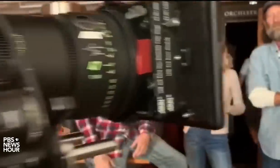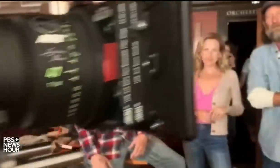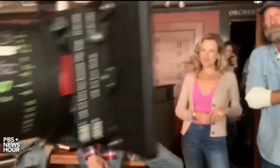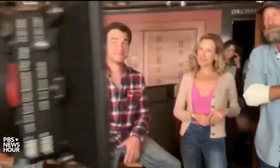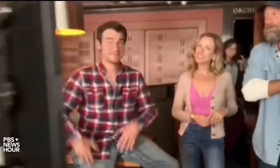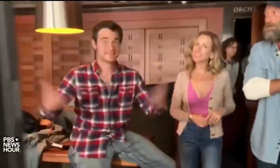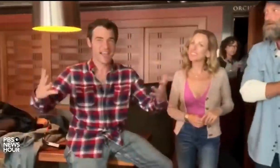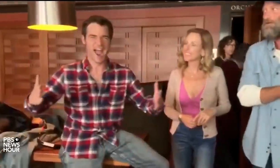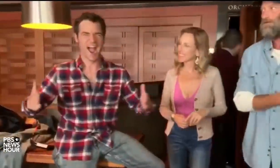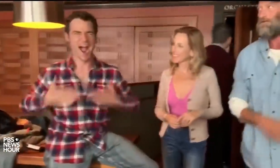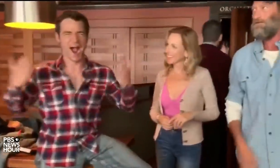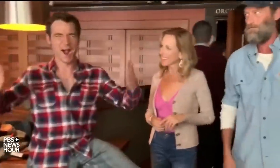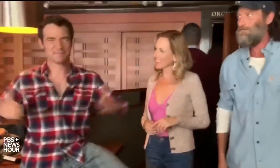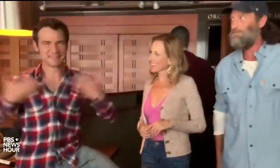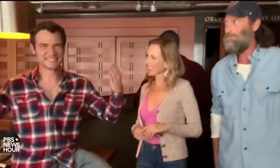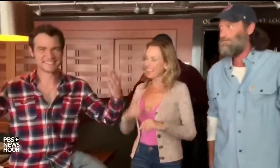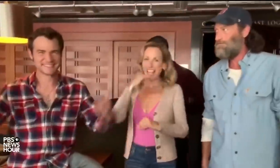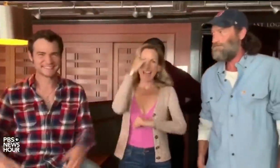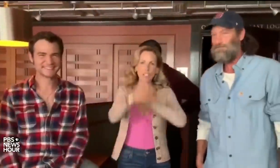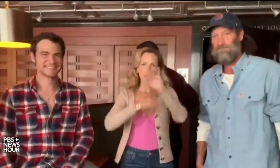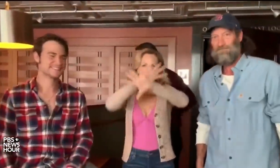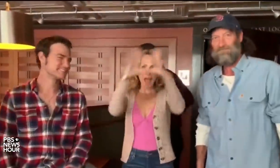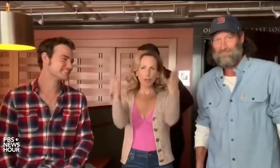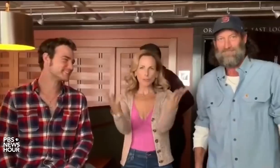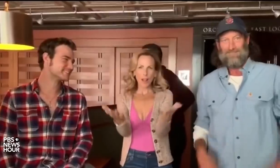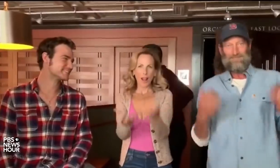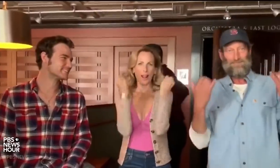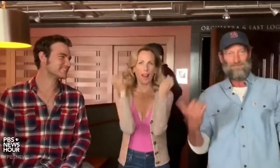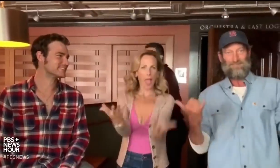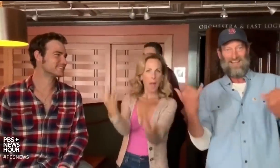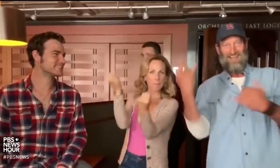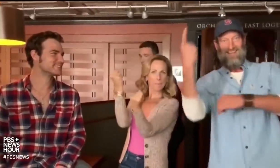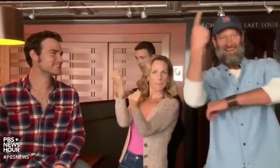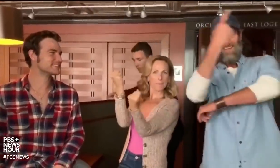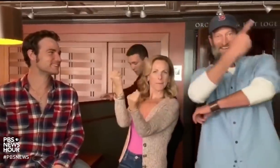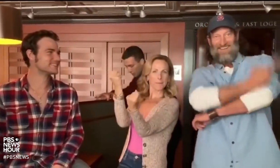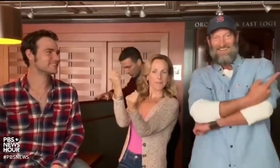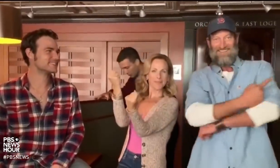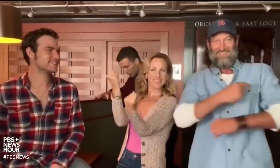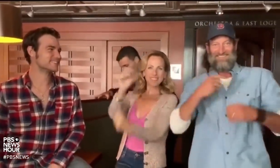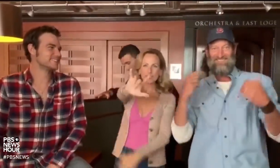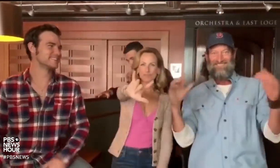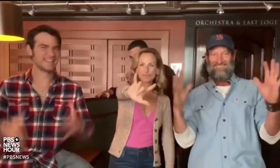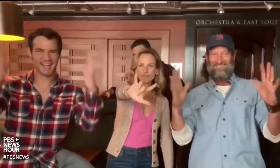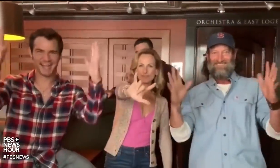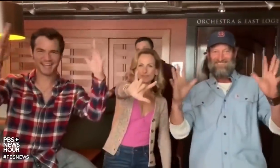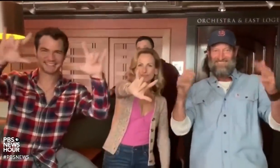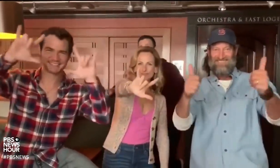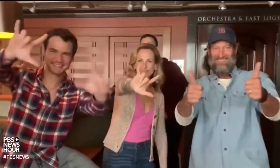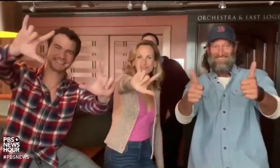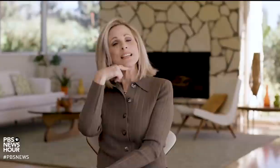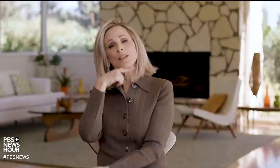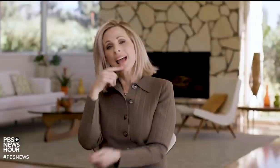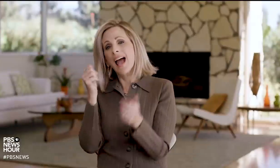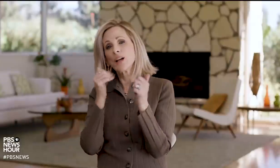I've been saying recently that being deficit at a costume and by that I mean for hearing actors to play death because hearing actors